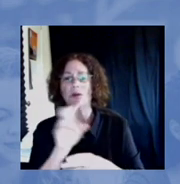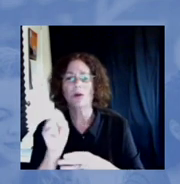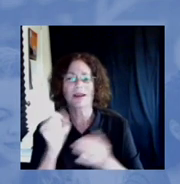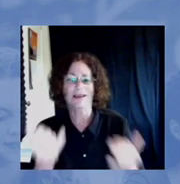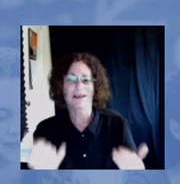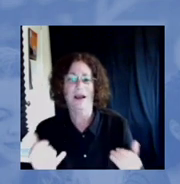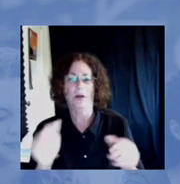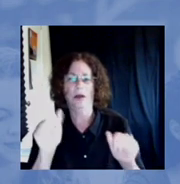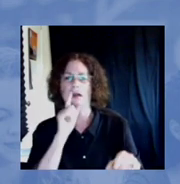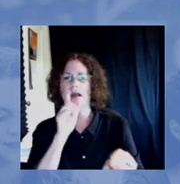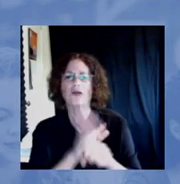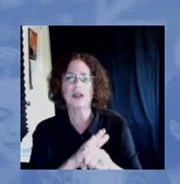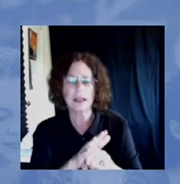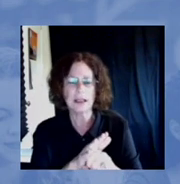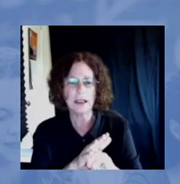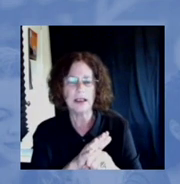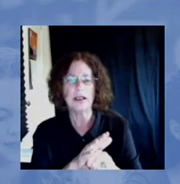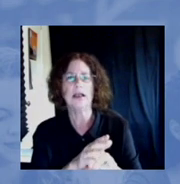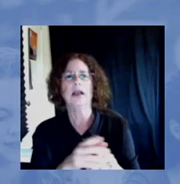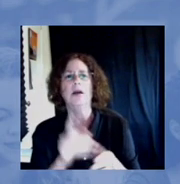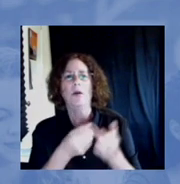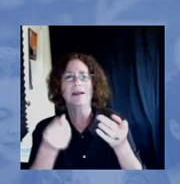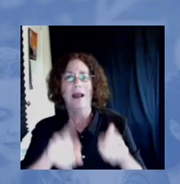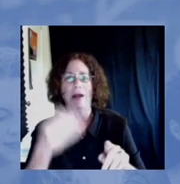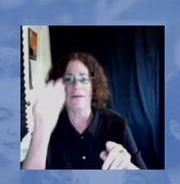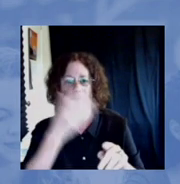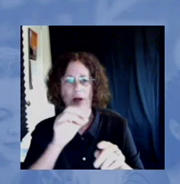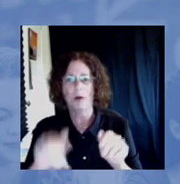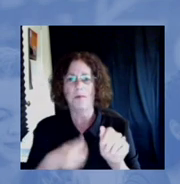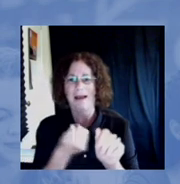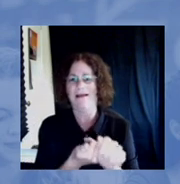IN FRONT OF THE CURTAIN AND BEHIND THE CURTAIN EQUITABLE CONDITIONS APPROPRIATE FOR LEARNING,